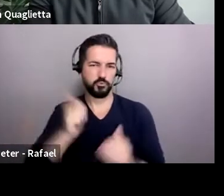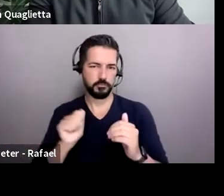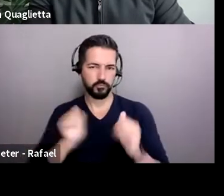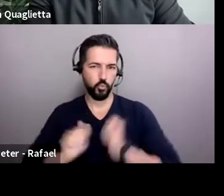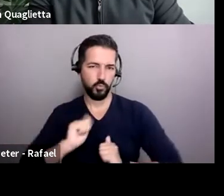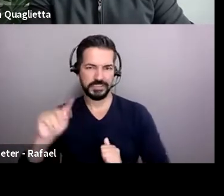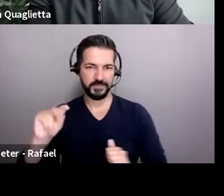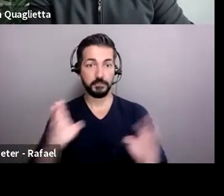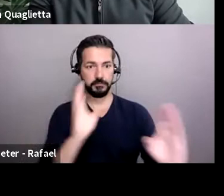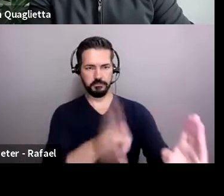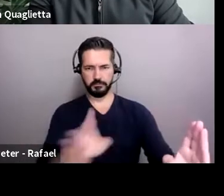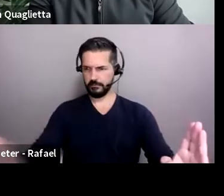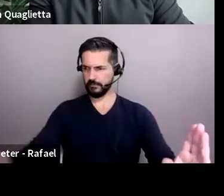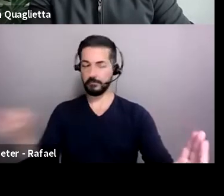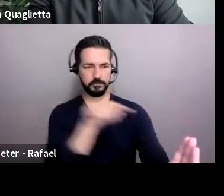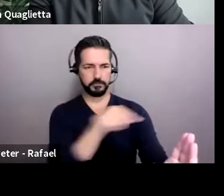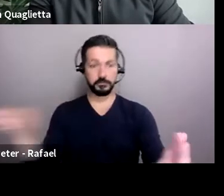How do you organize that for anyone?